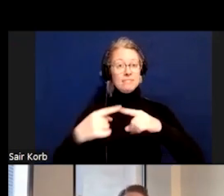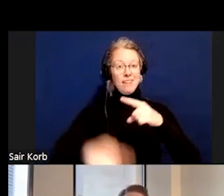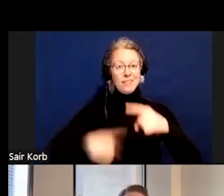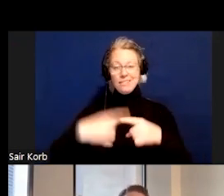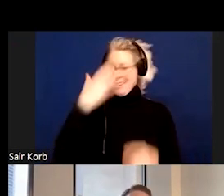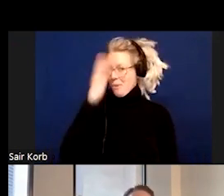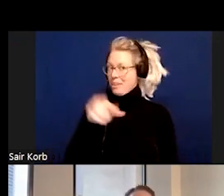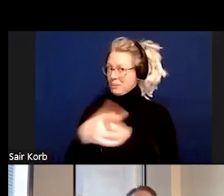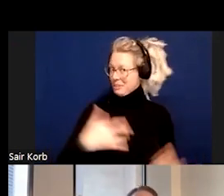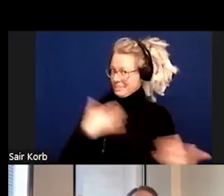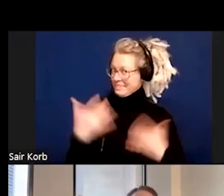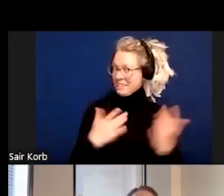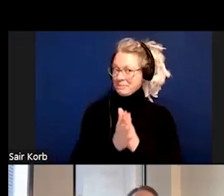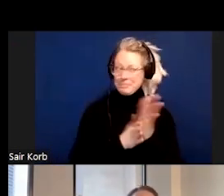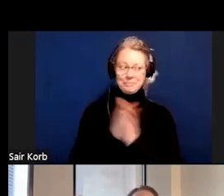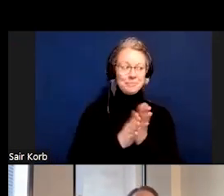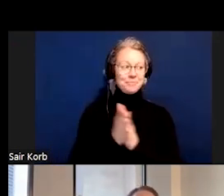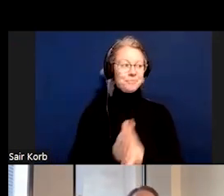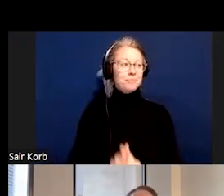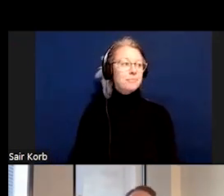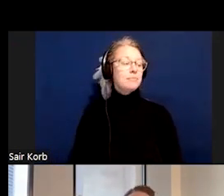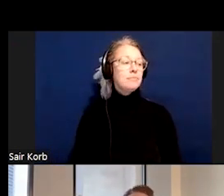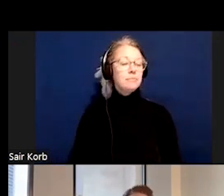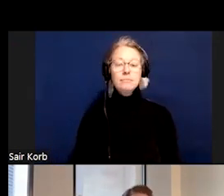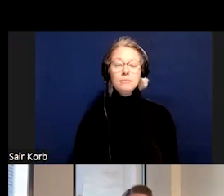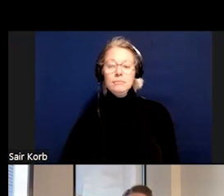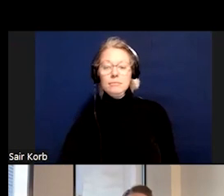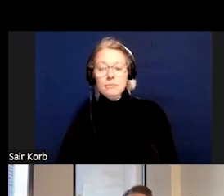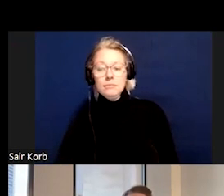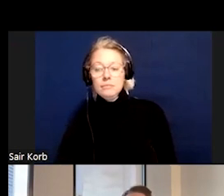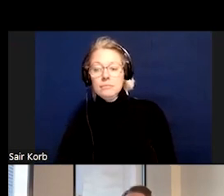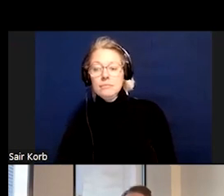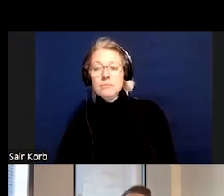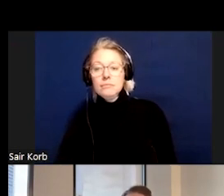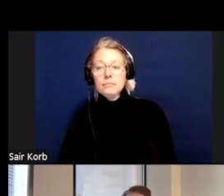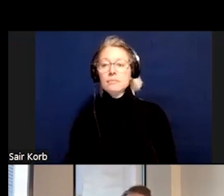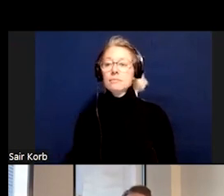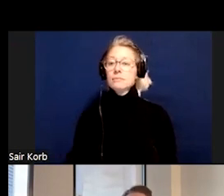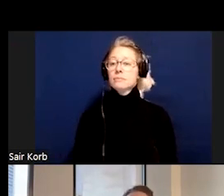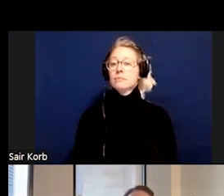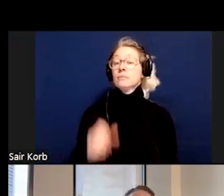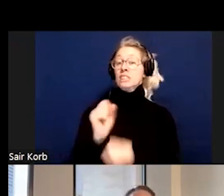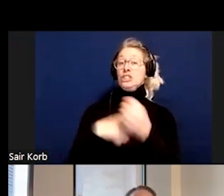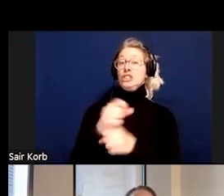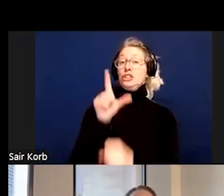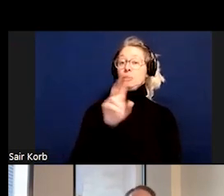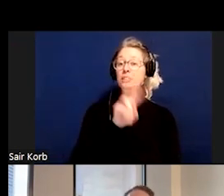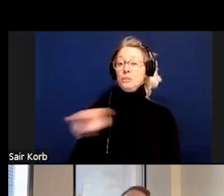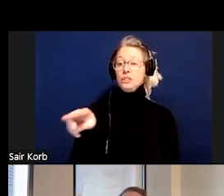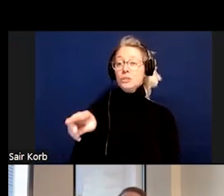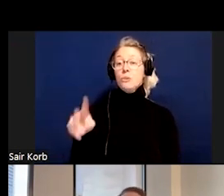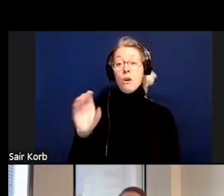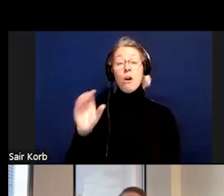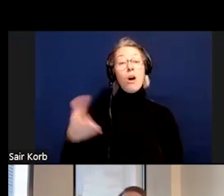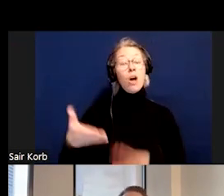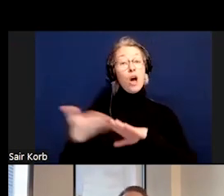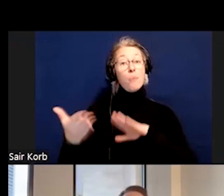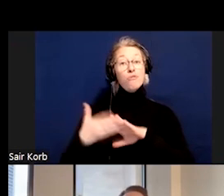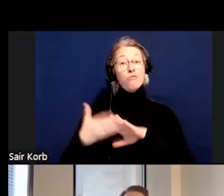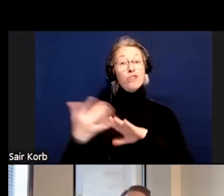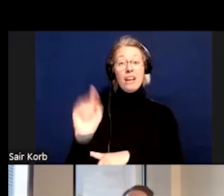excited about. In 2022, the Operating Grant Program supported 163 organizations with around